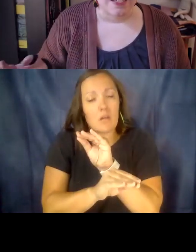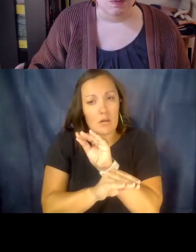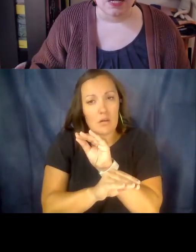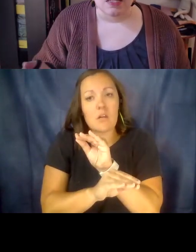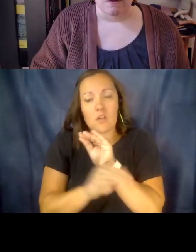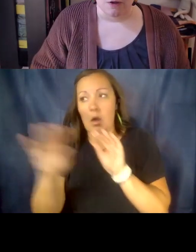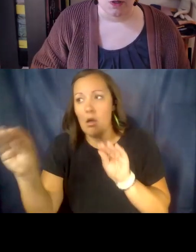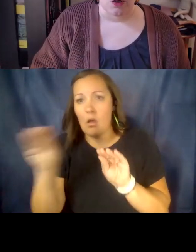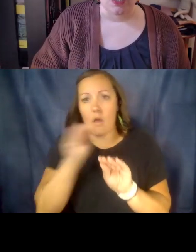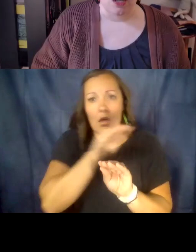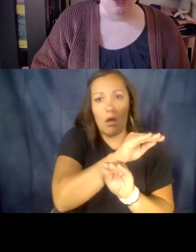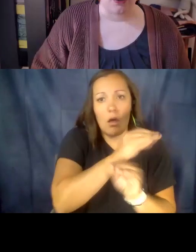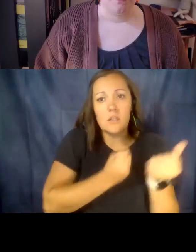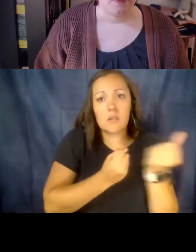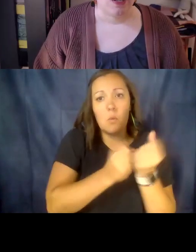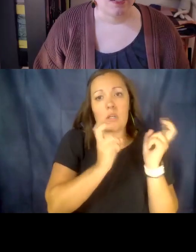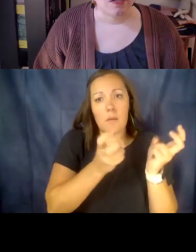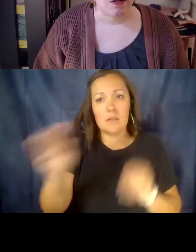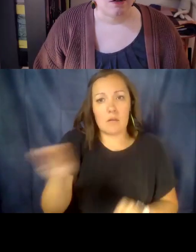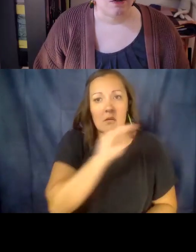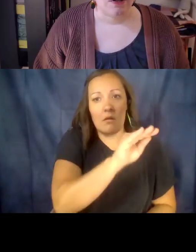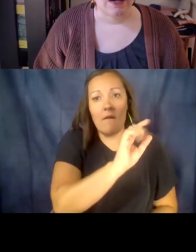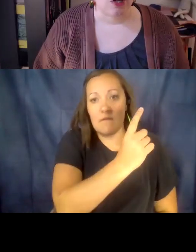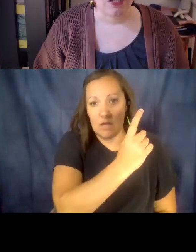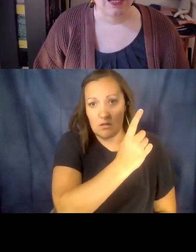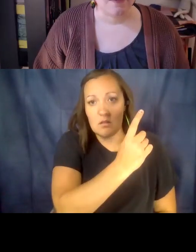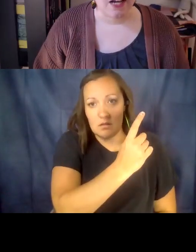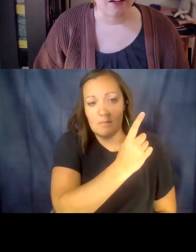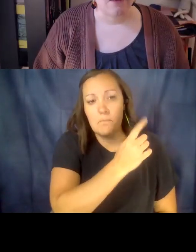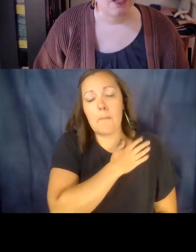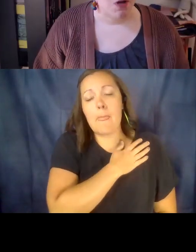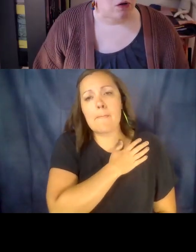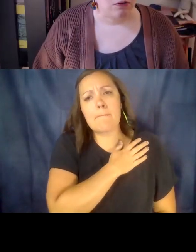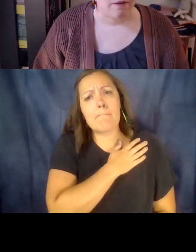seems like it's the first one you are going to go to where I was a currently lives in the middle of